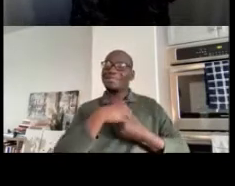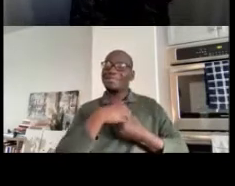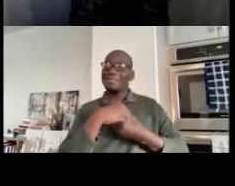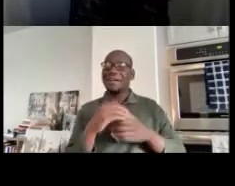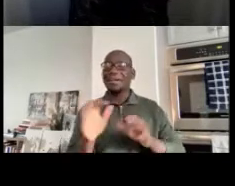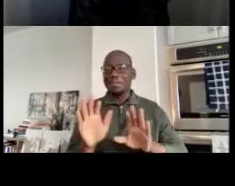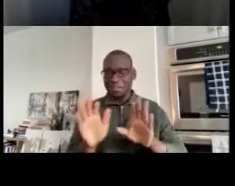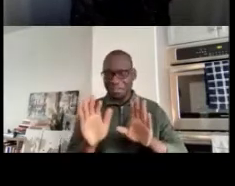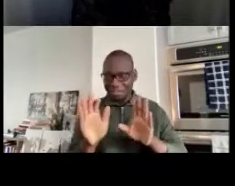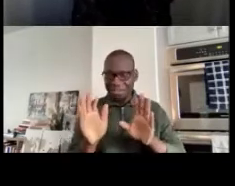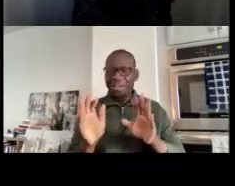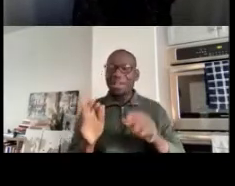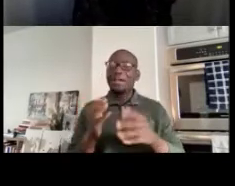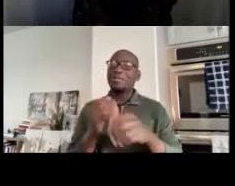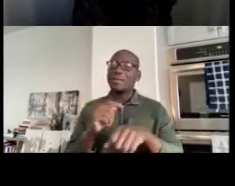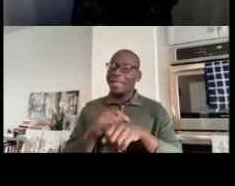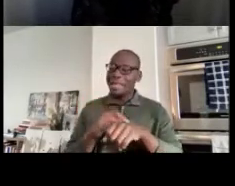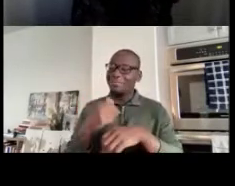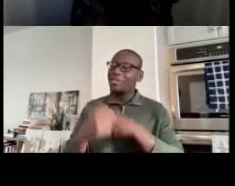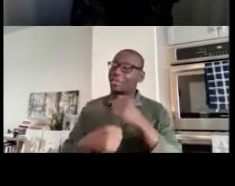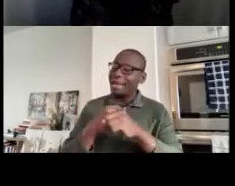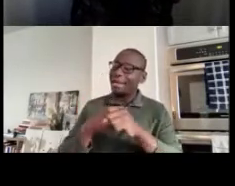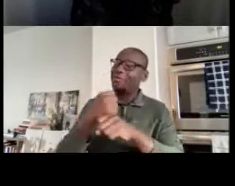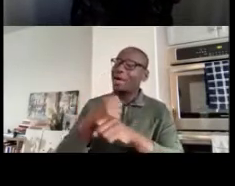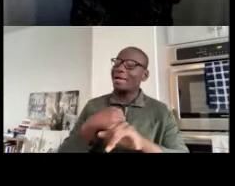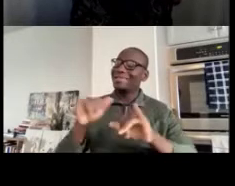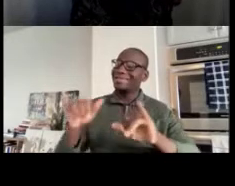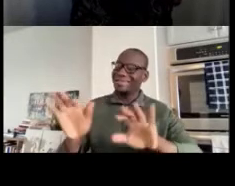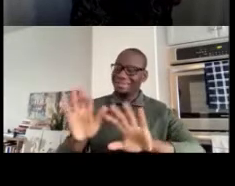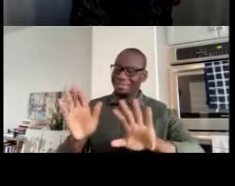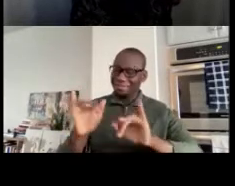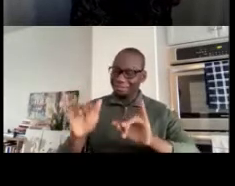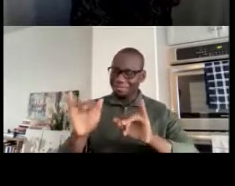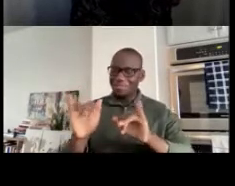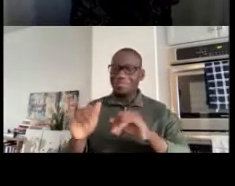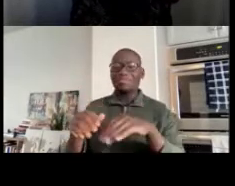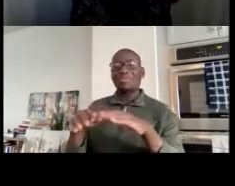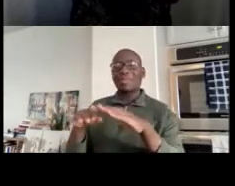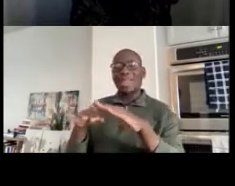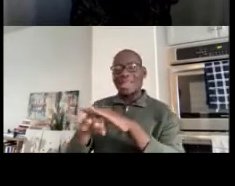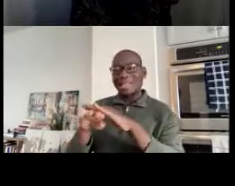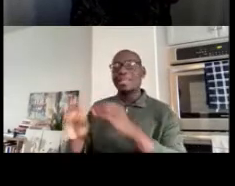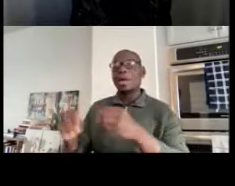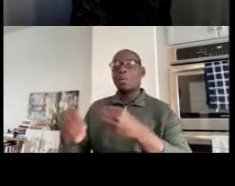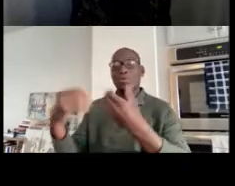that's what I was accustomed to. And then over time, throughout the years I was like, oh,